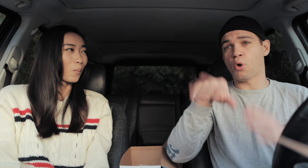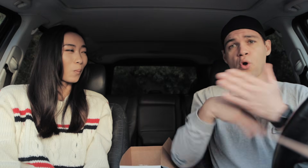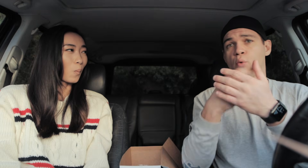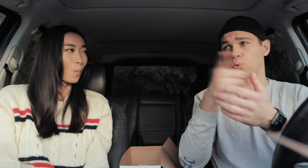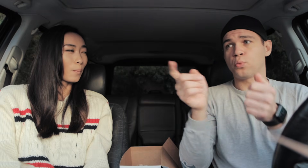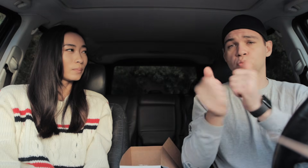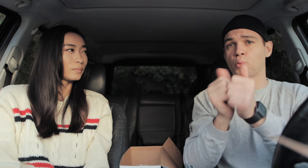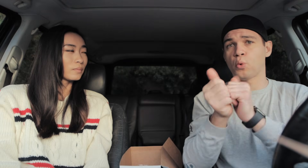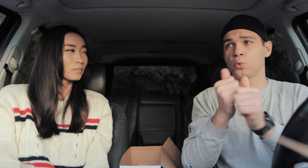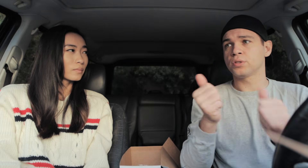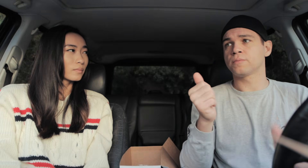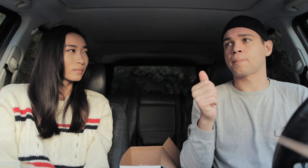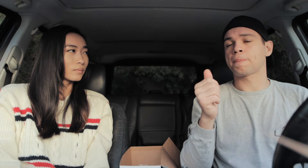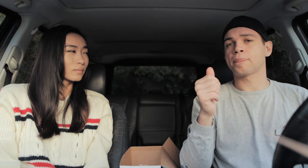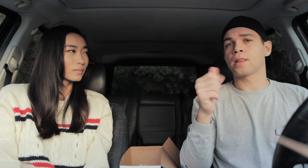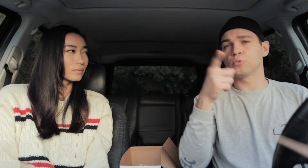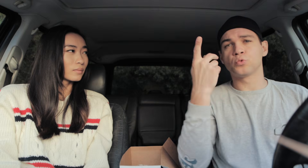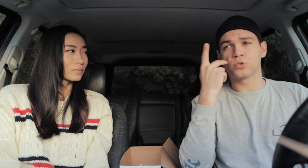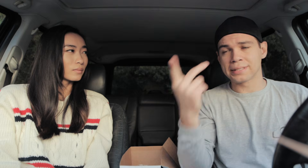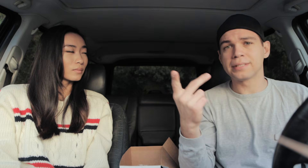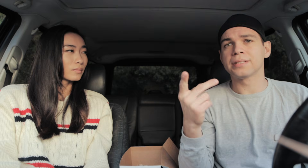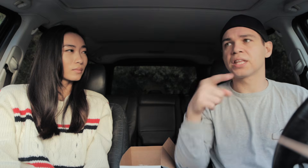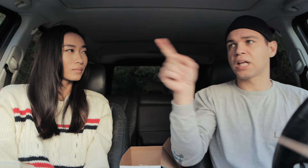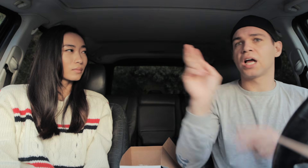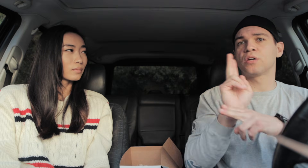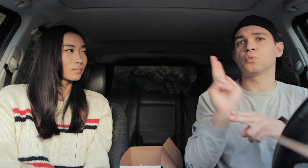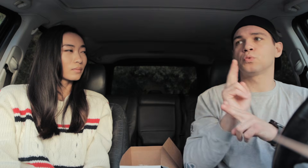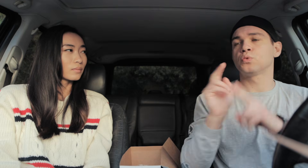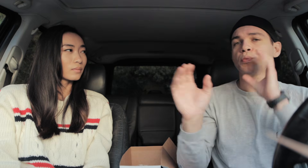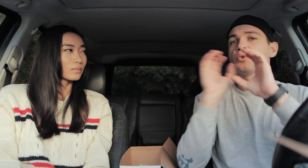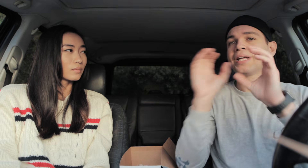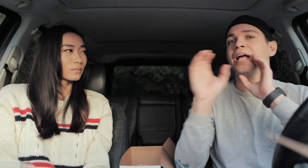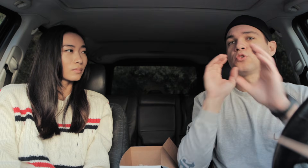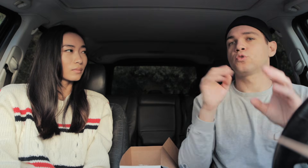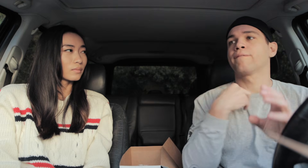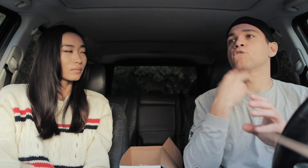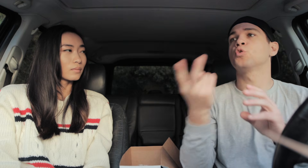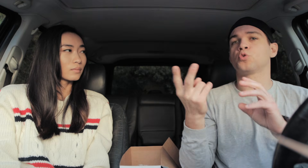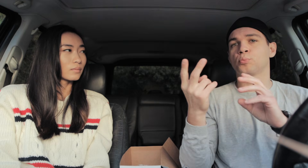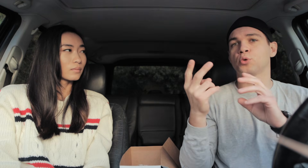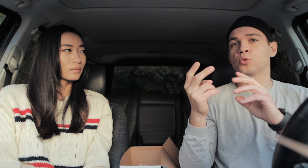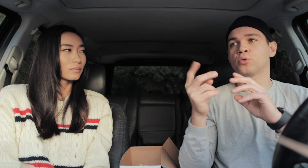and all those sports. You see they use verbal communication